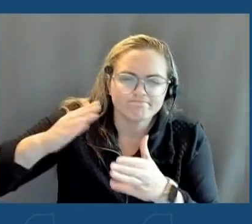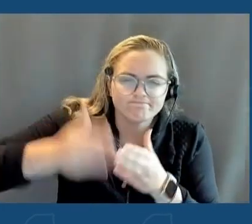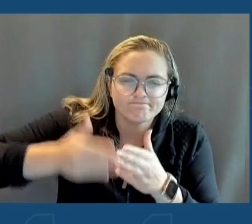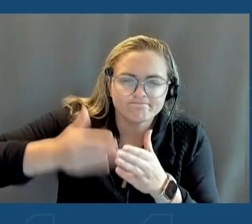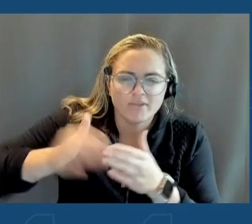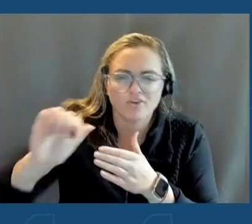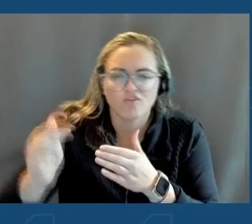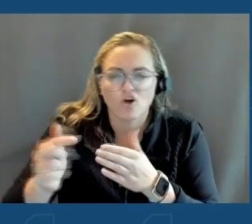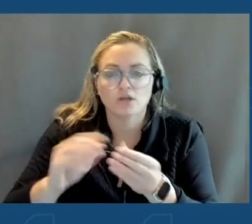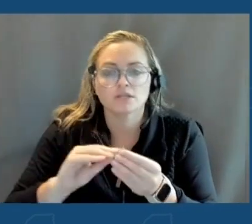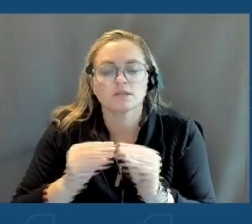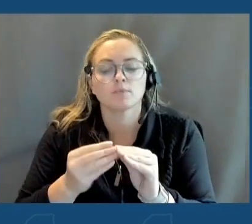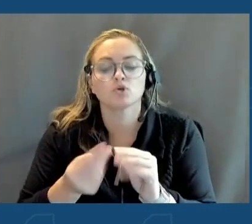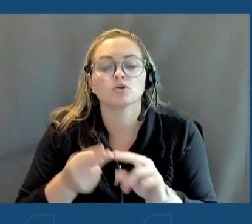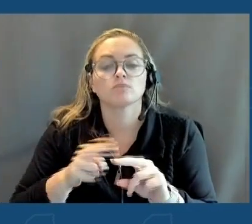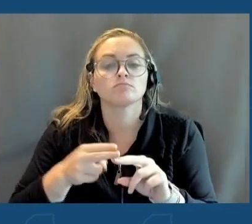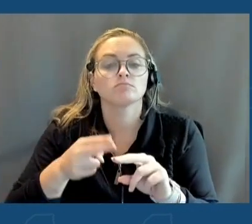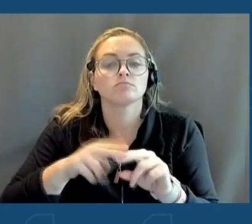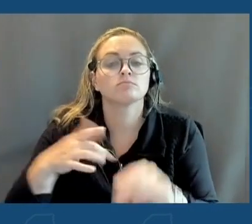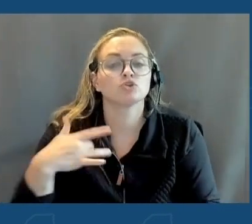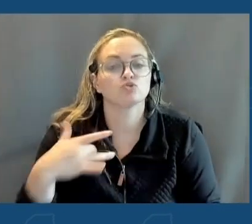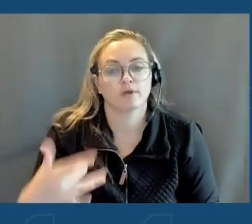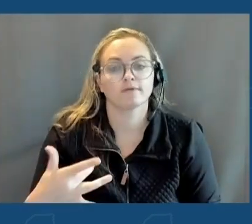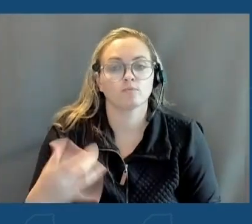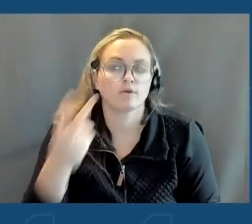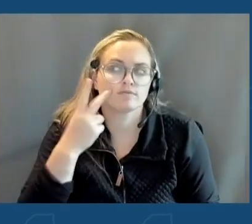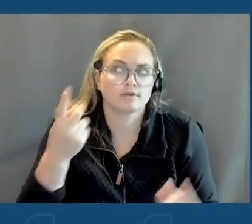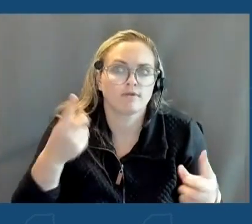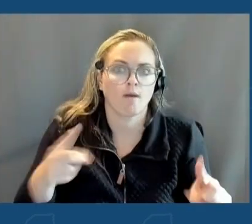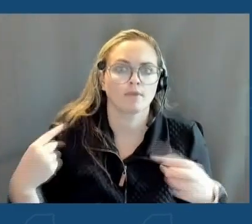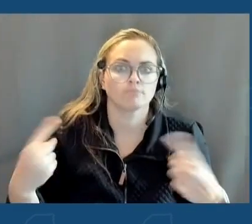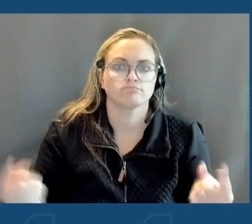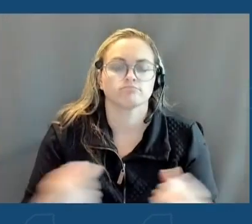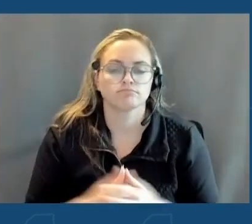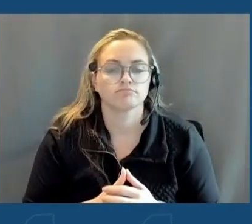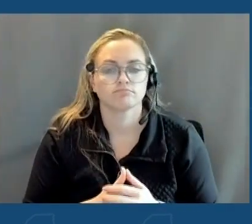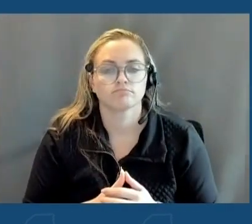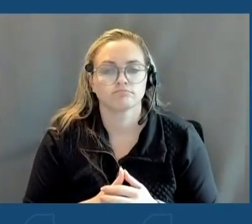PER 100,000, 14, ALMOST 15. A SEVEN DAY AVERAGE.